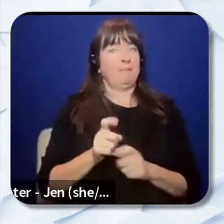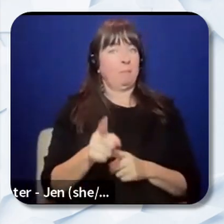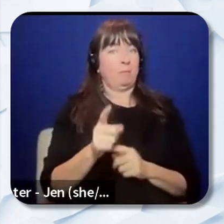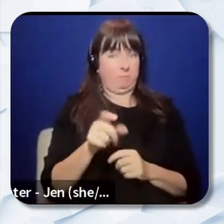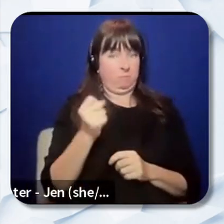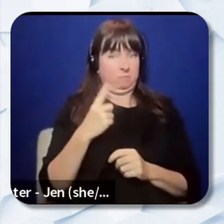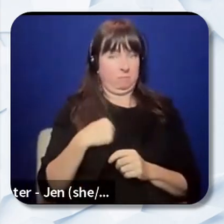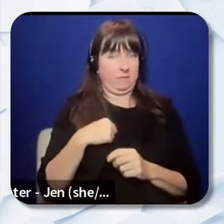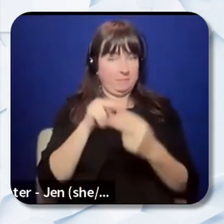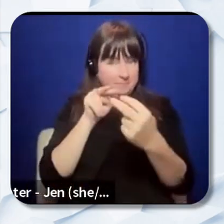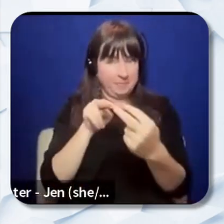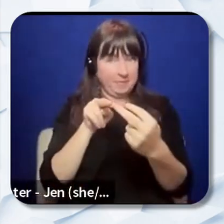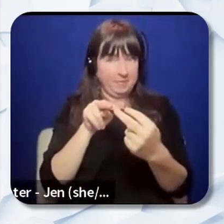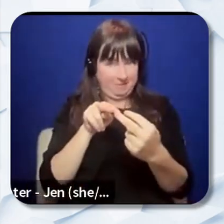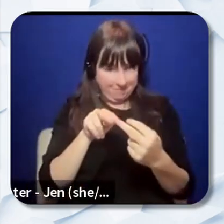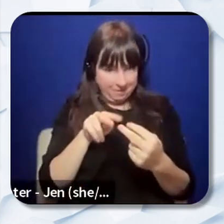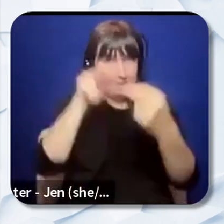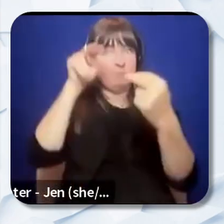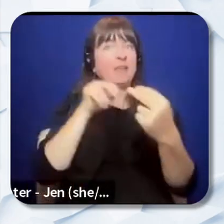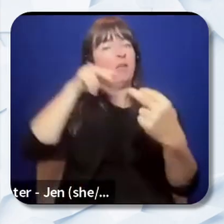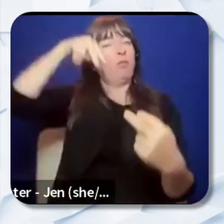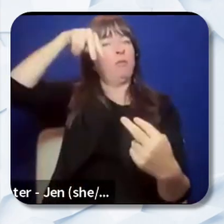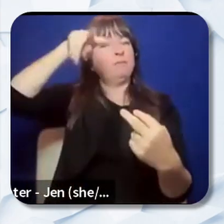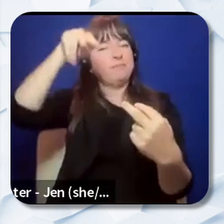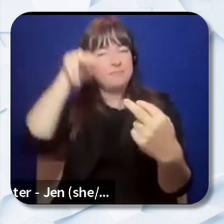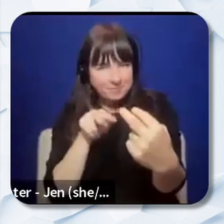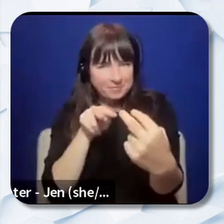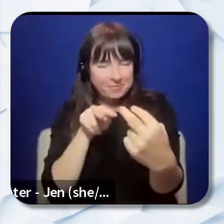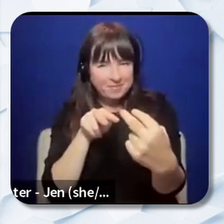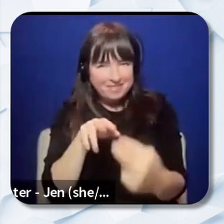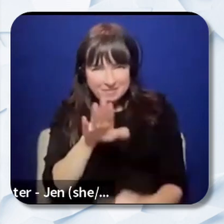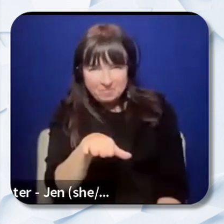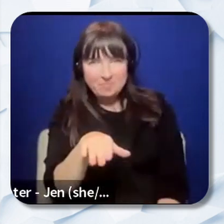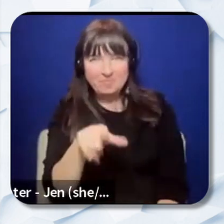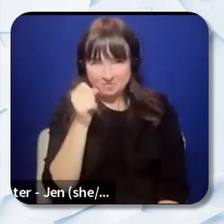Locking your eyes with them getting down to their level and actually having them be able to respond.